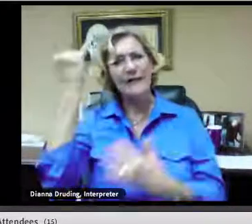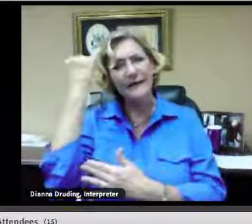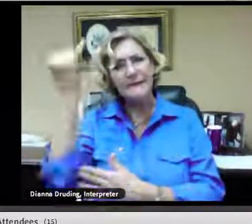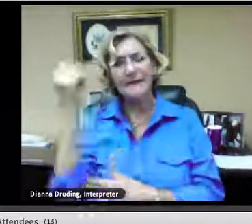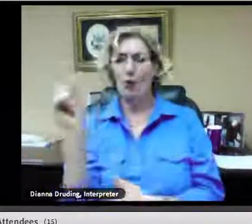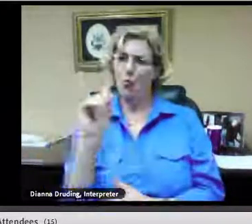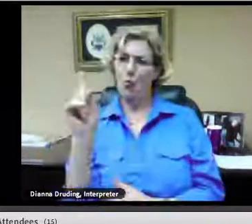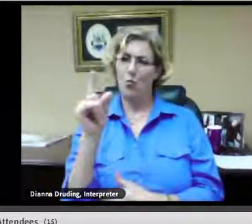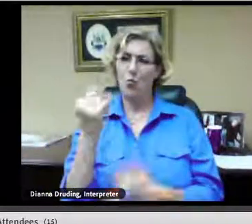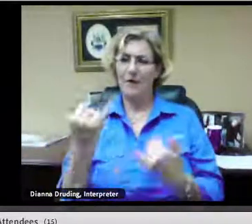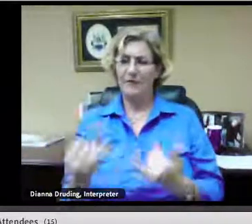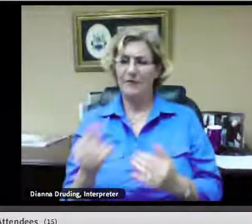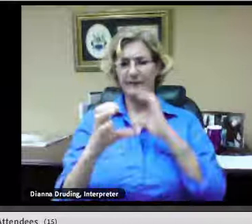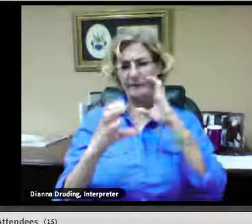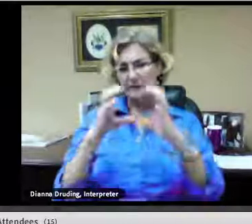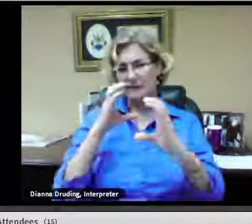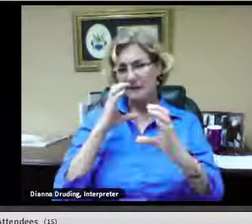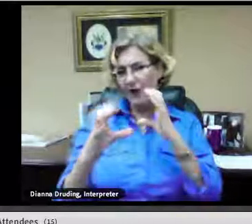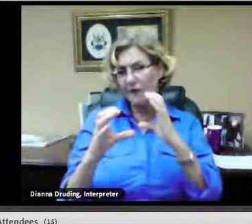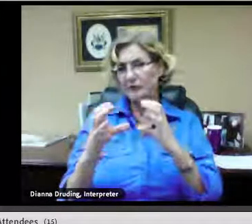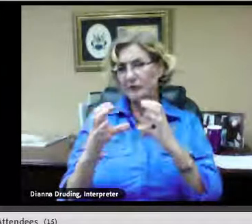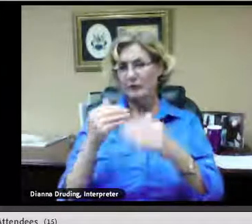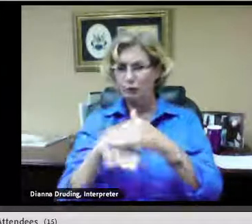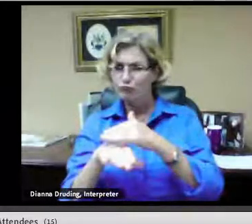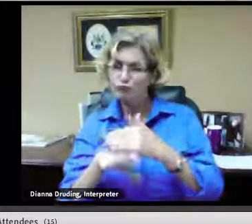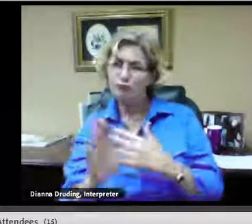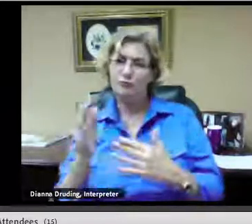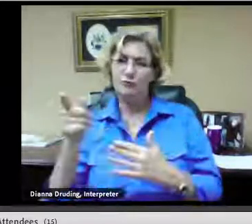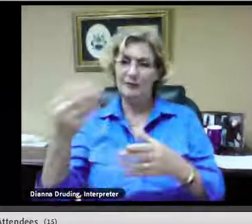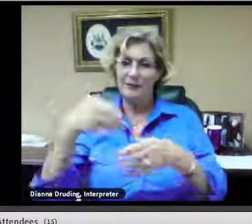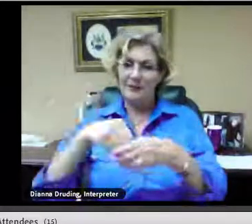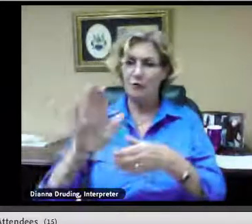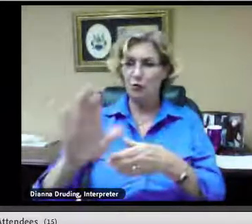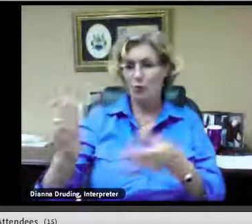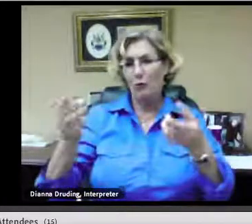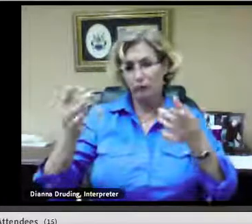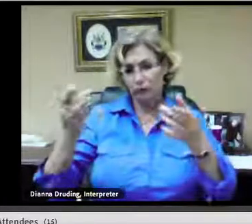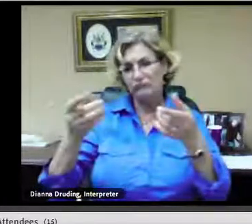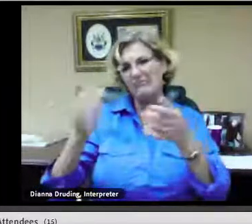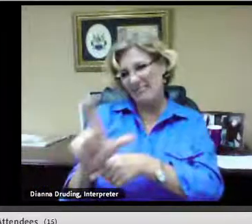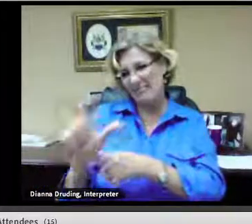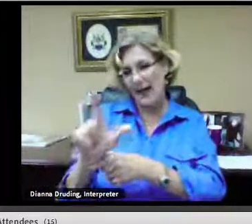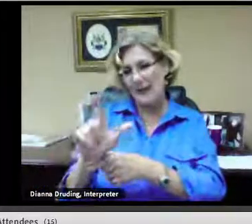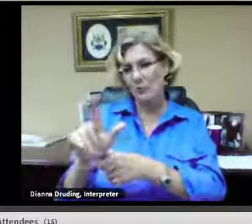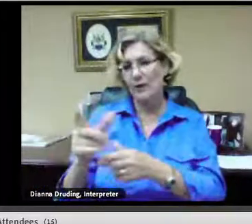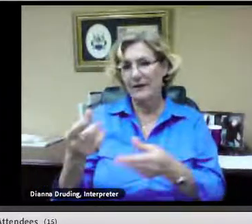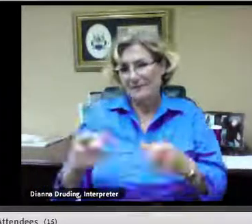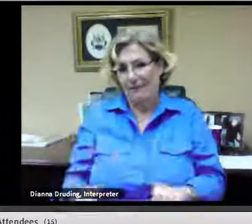are already occurring in your library or where might be a good place to initiate conversations about them.